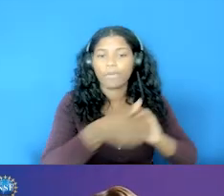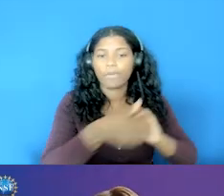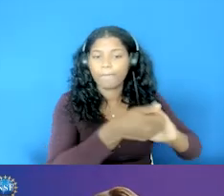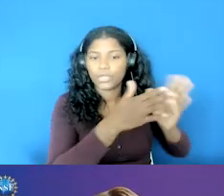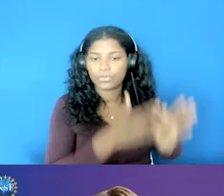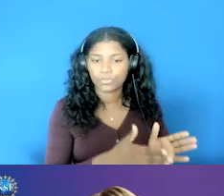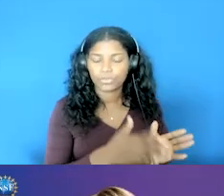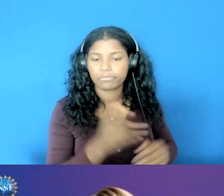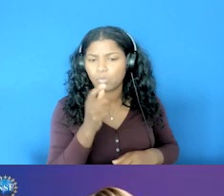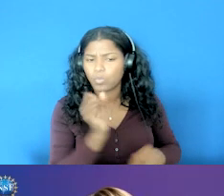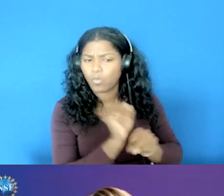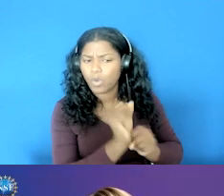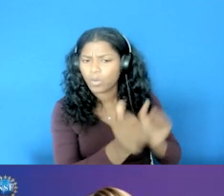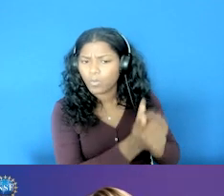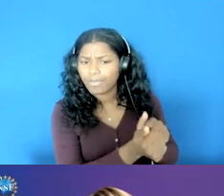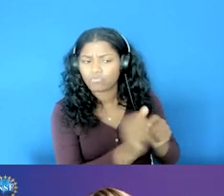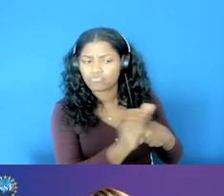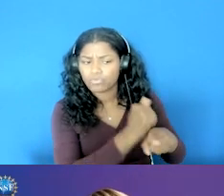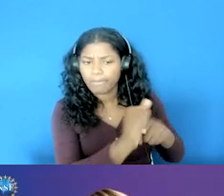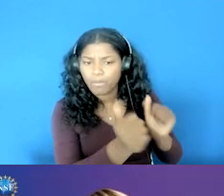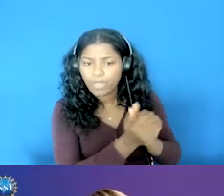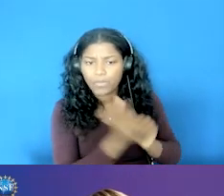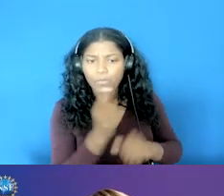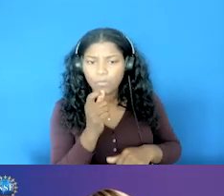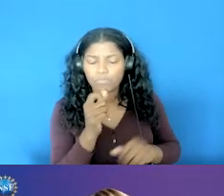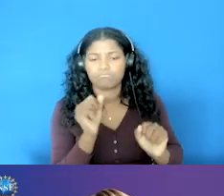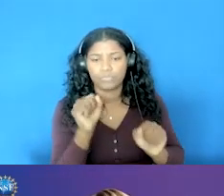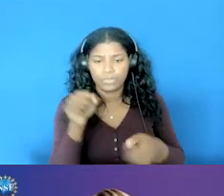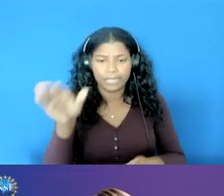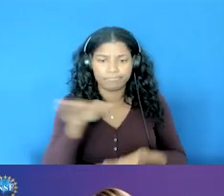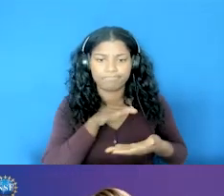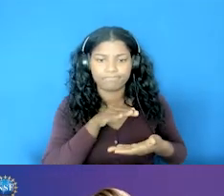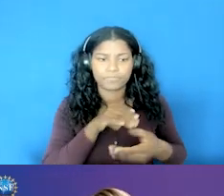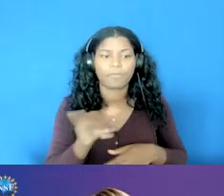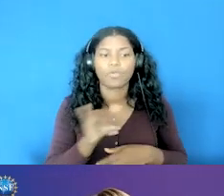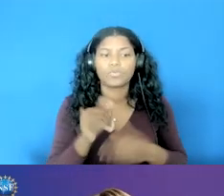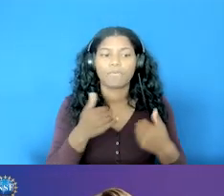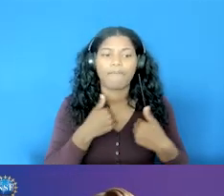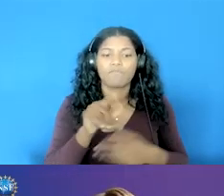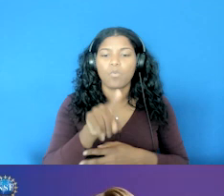and train with to learn new skills. And you'll also have $100,000 in direct cost